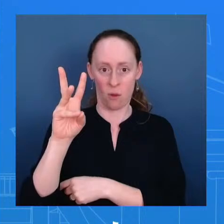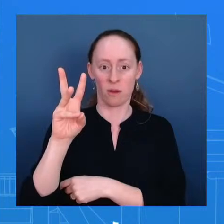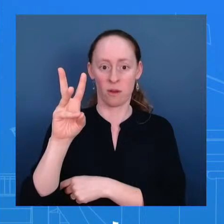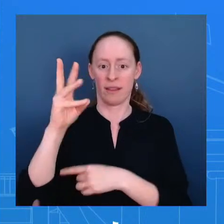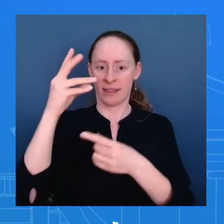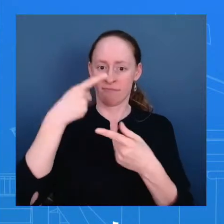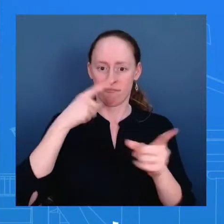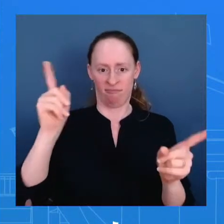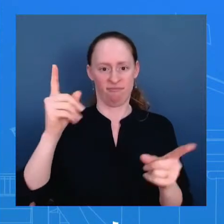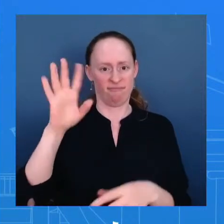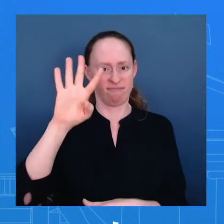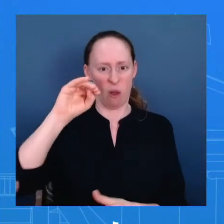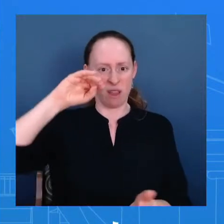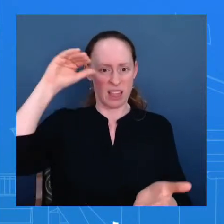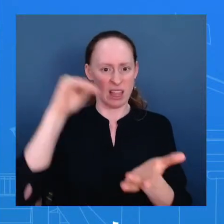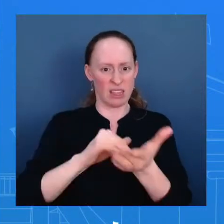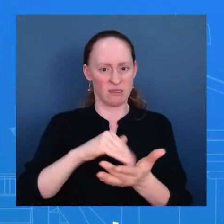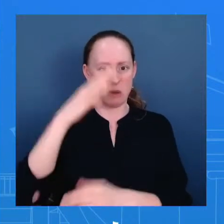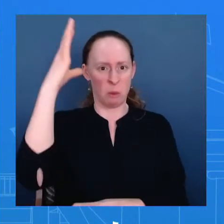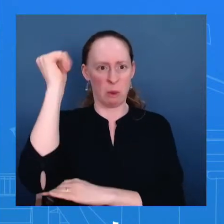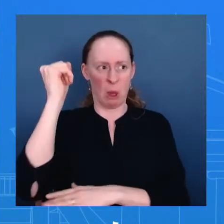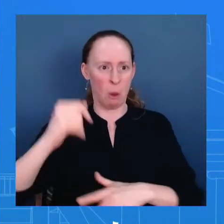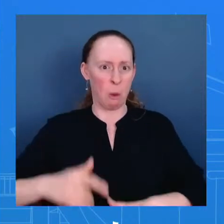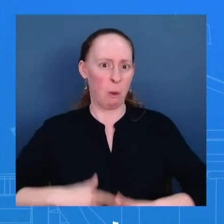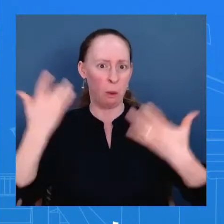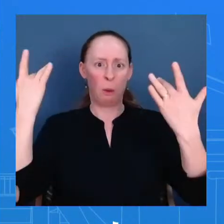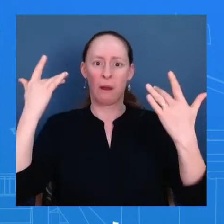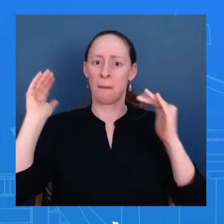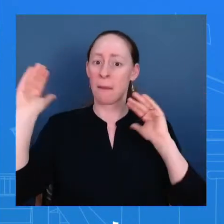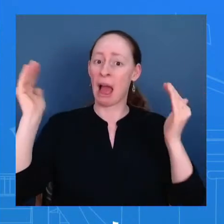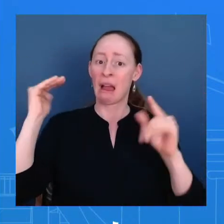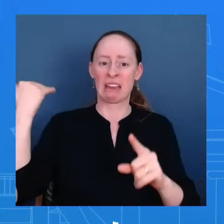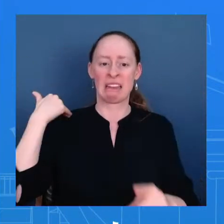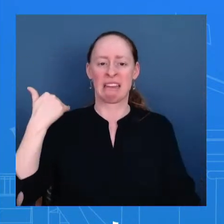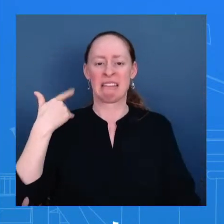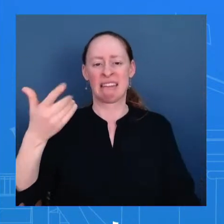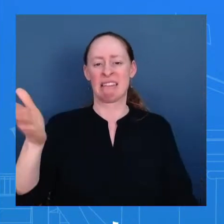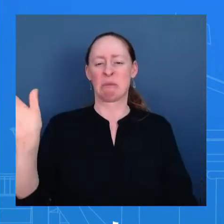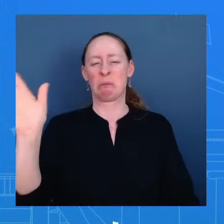"that's not how I judge whether or not we have economic growth." Ms. Jean-Pierre: So, while we have long said